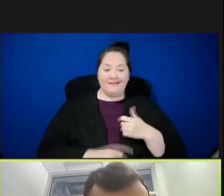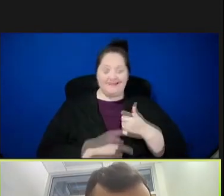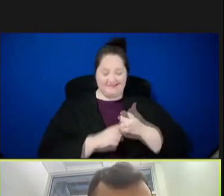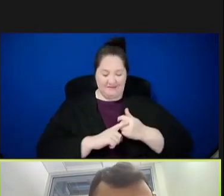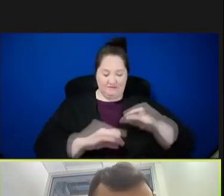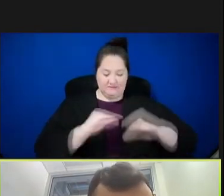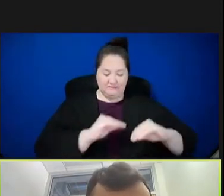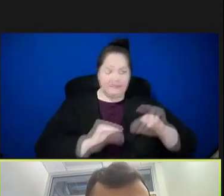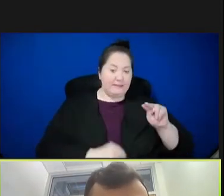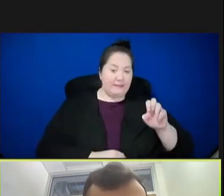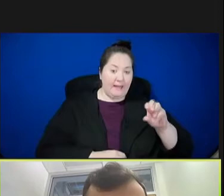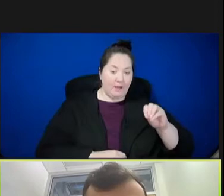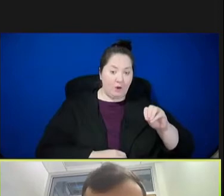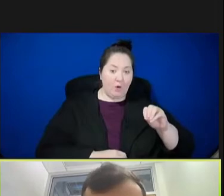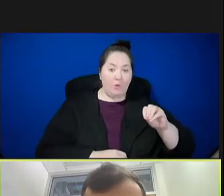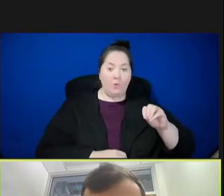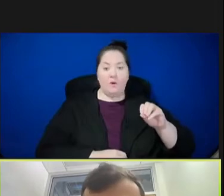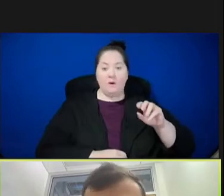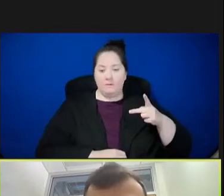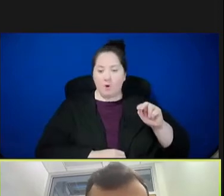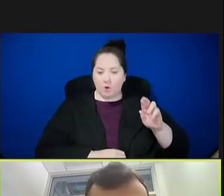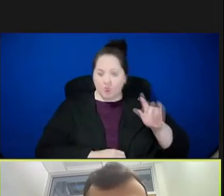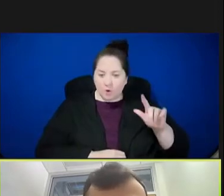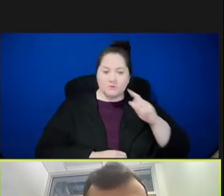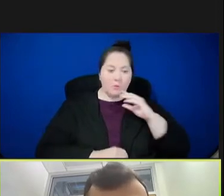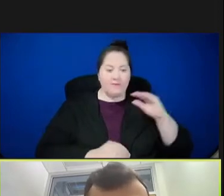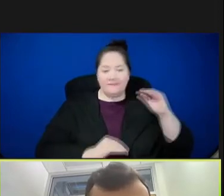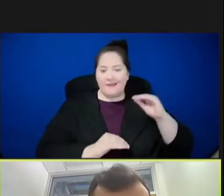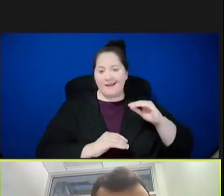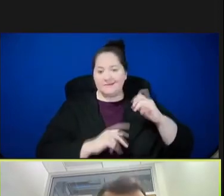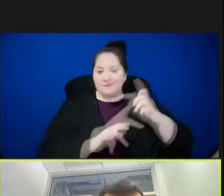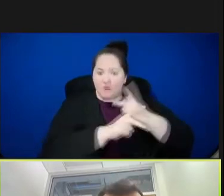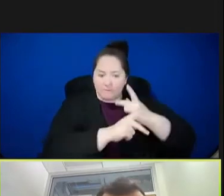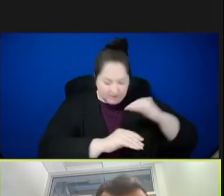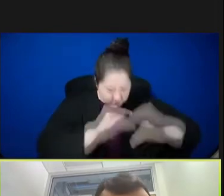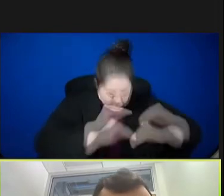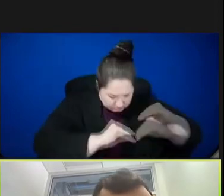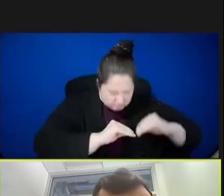using computational methods, using some of these biophysical-based models. So this example right